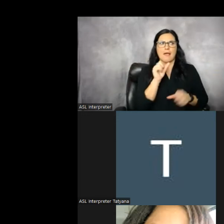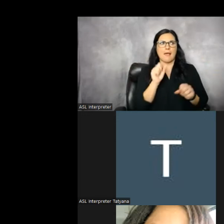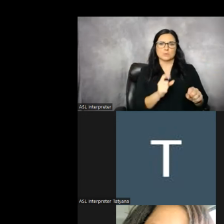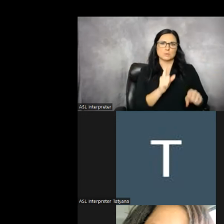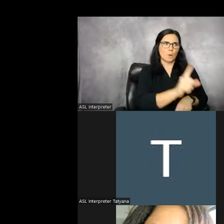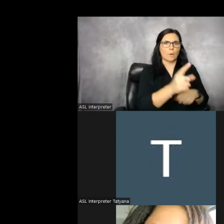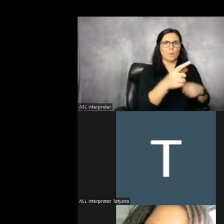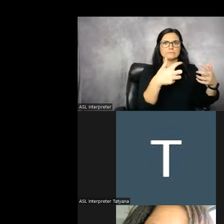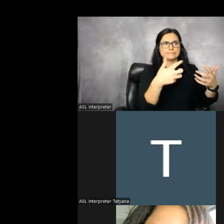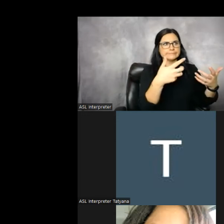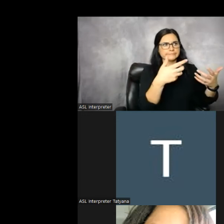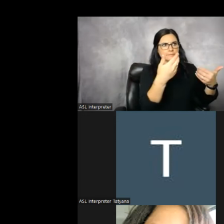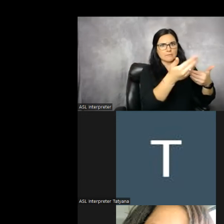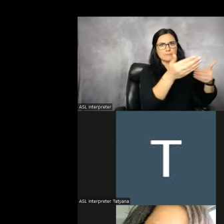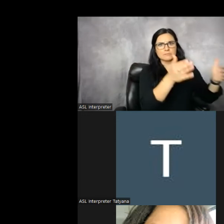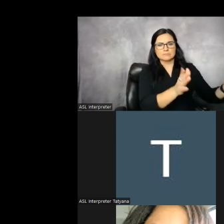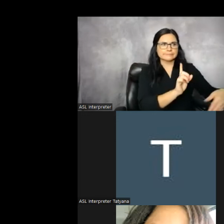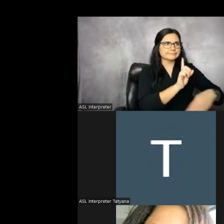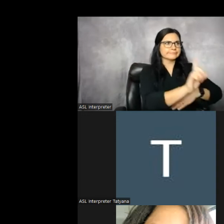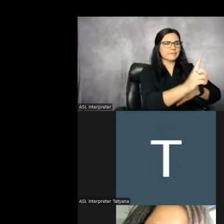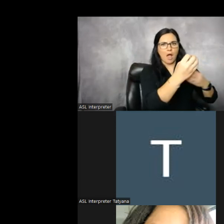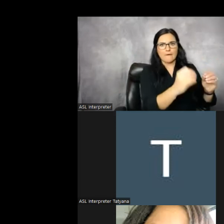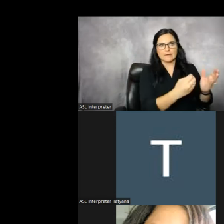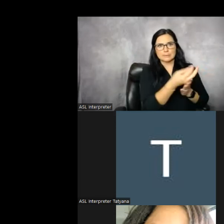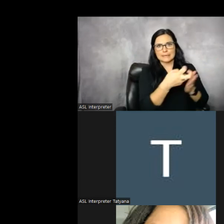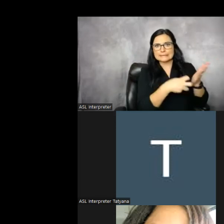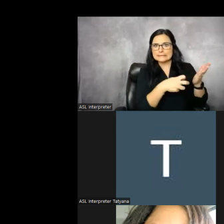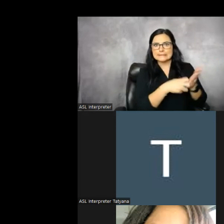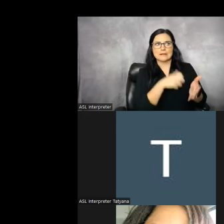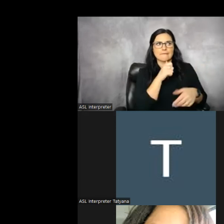And then they get seats that are not as good. Or something such as that.